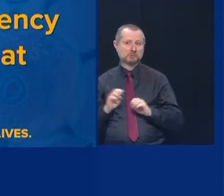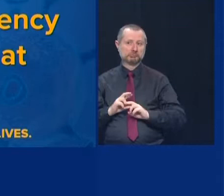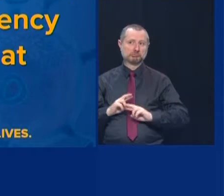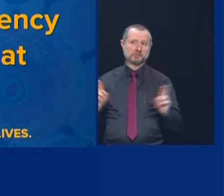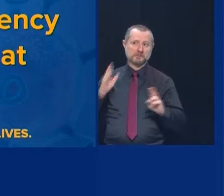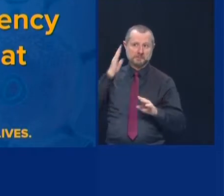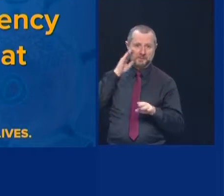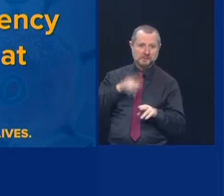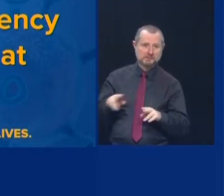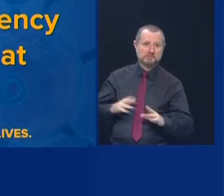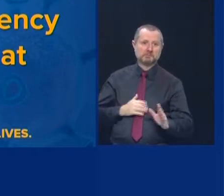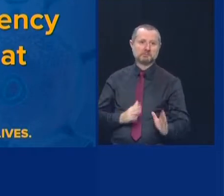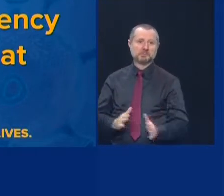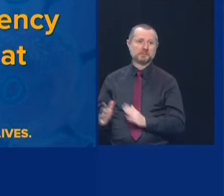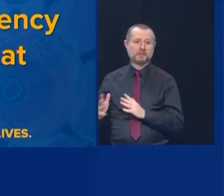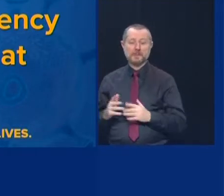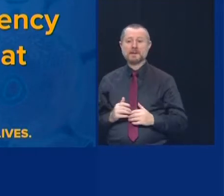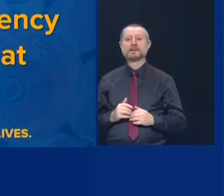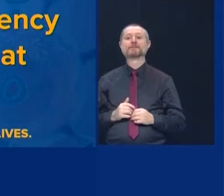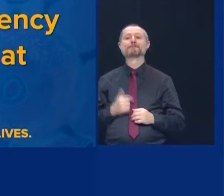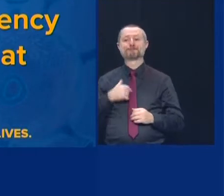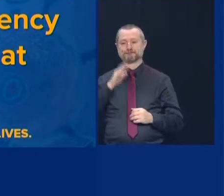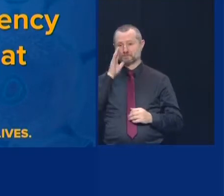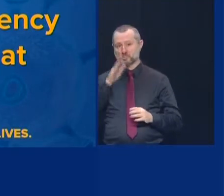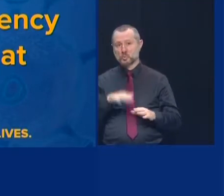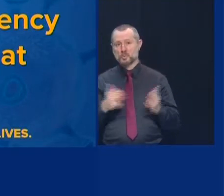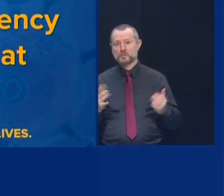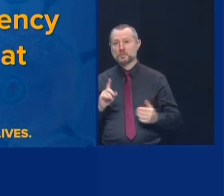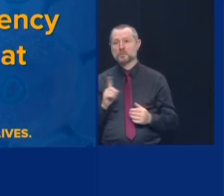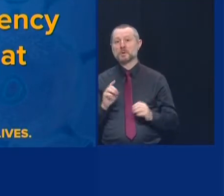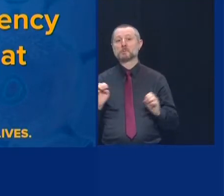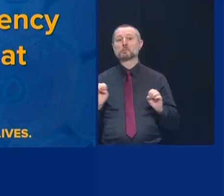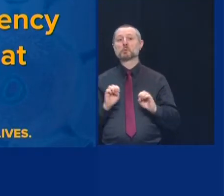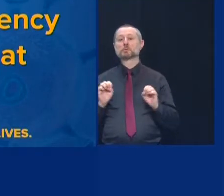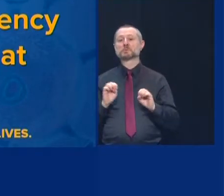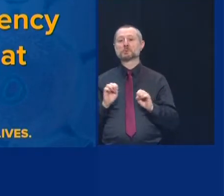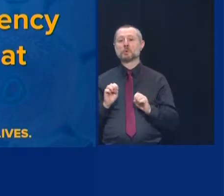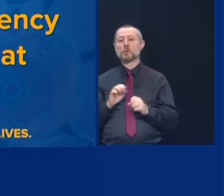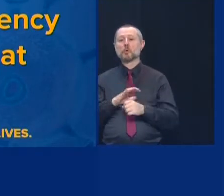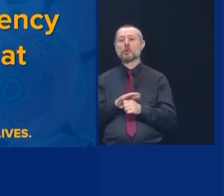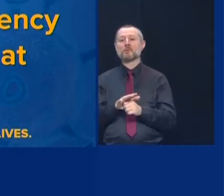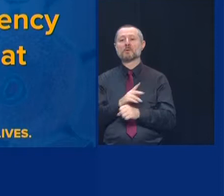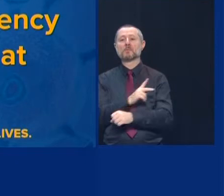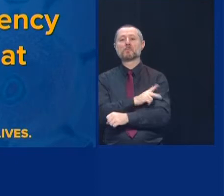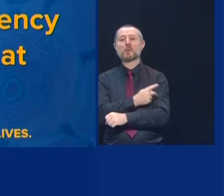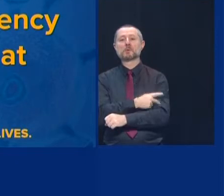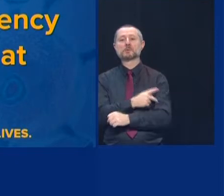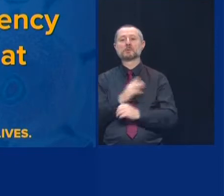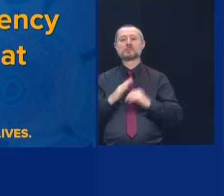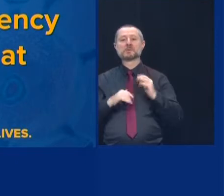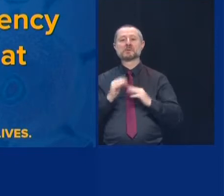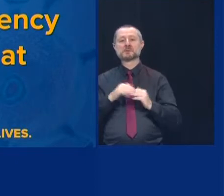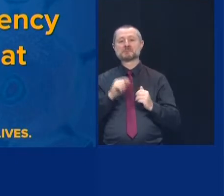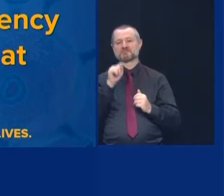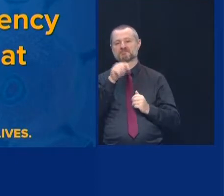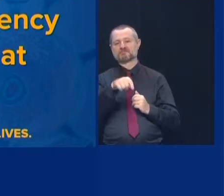AND THE HOSPITALS HAVE CONTACTED US AND THEY SAY THEY NEED EMERGENCY BEDS ON STATEN ISLAND,